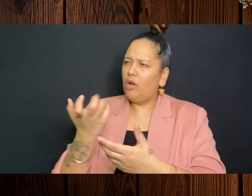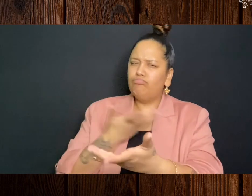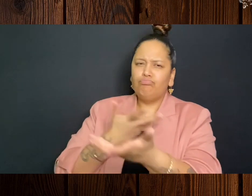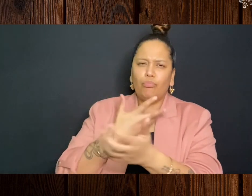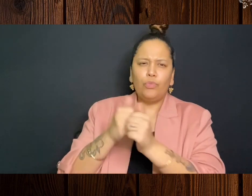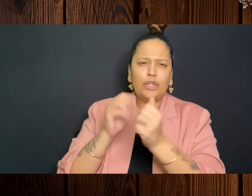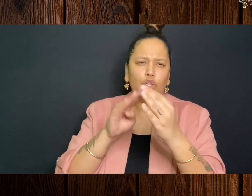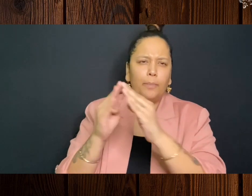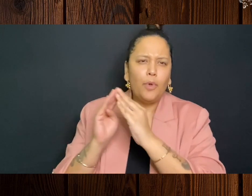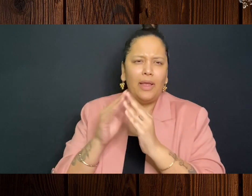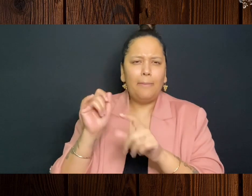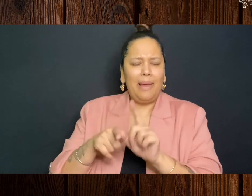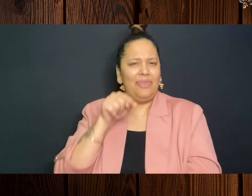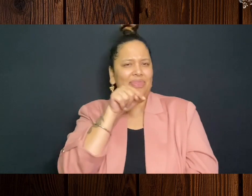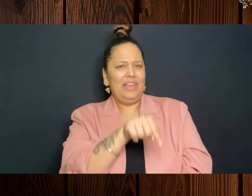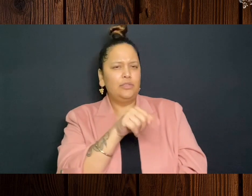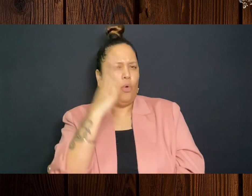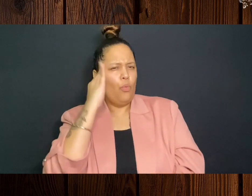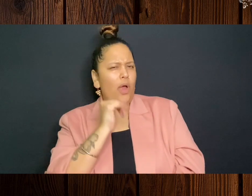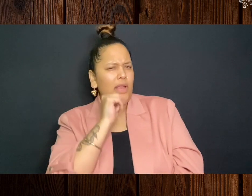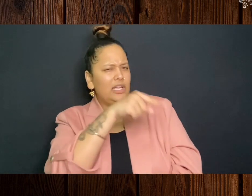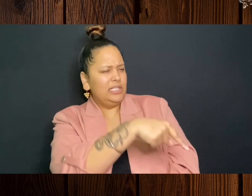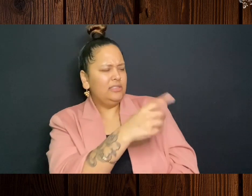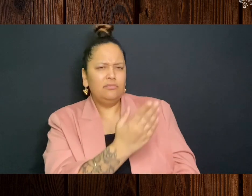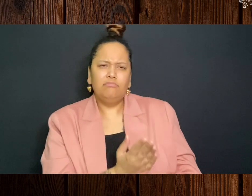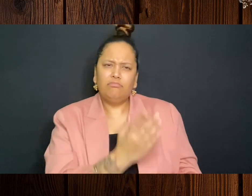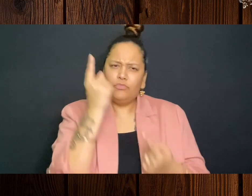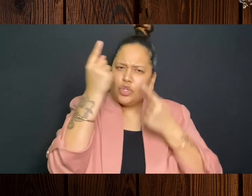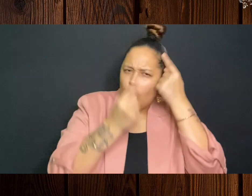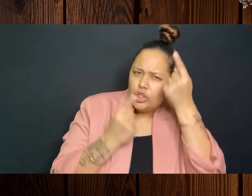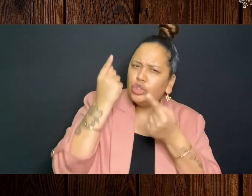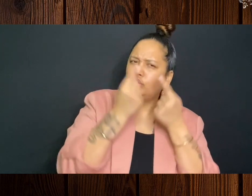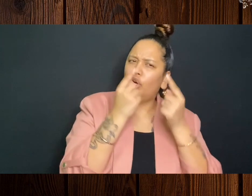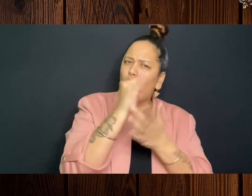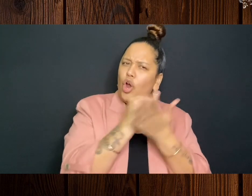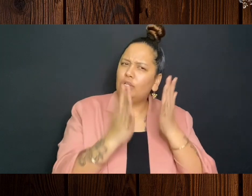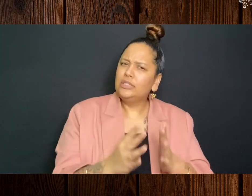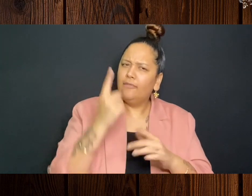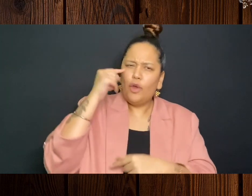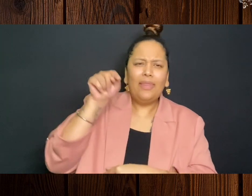about this thing. Like, why wouldn’t this artist be considered for this? You know, because I've had conversations in the